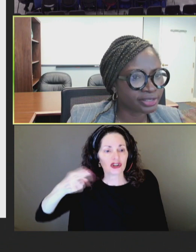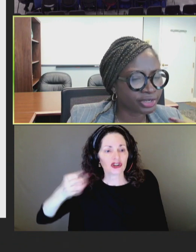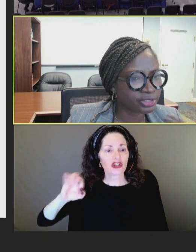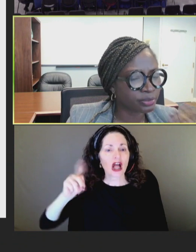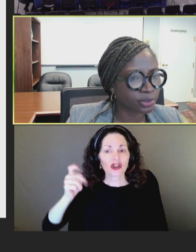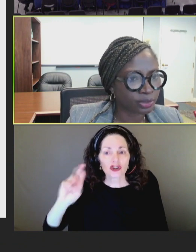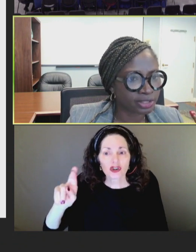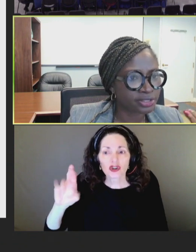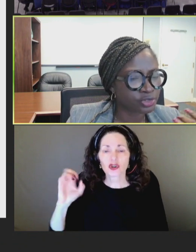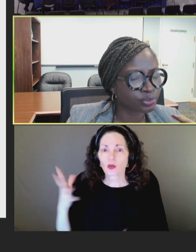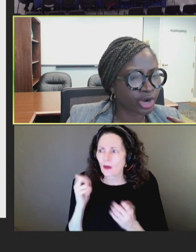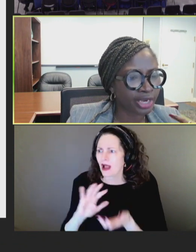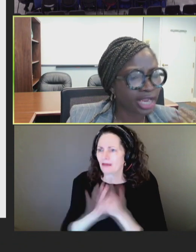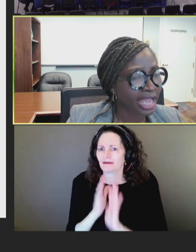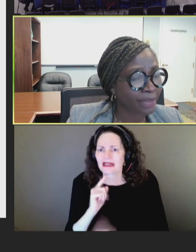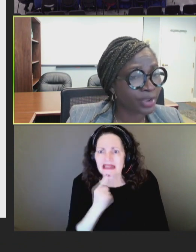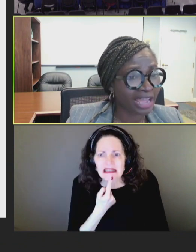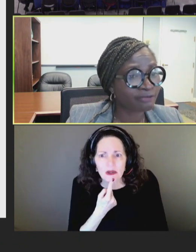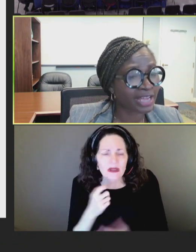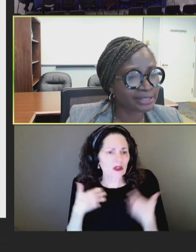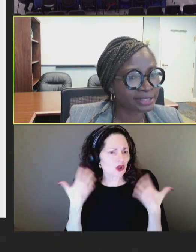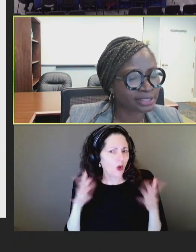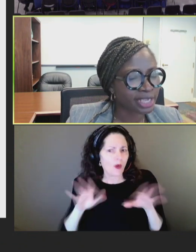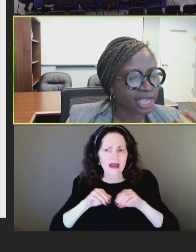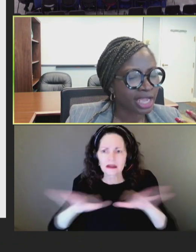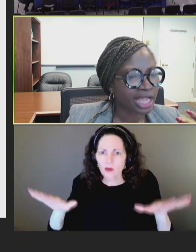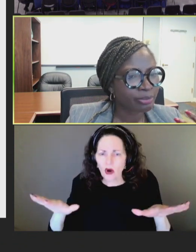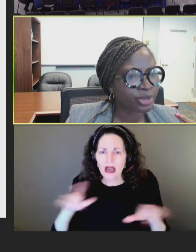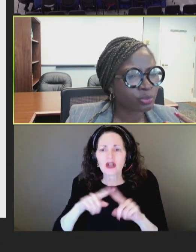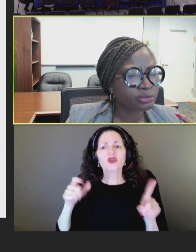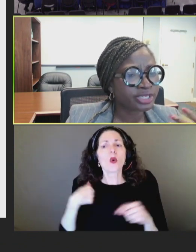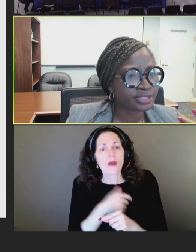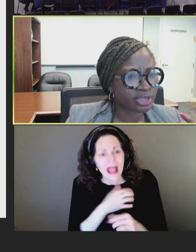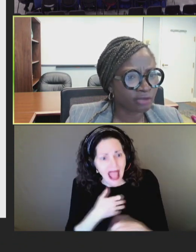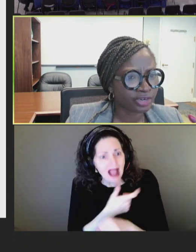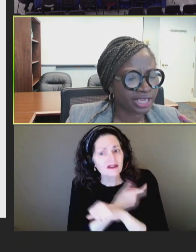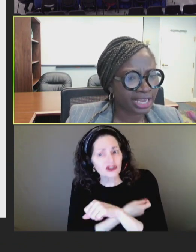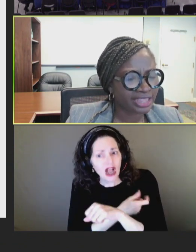seriously. We don't want this to spread. And we have vaccines. But what we discovered that I